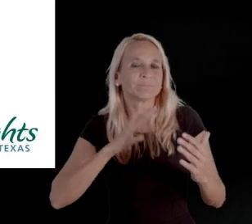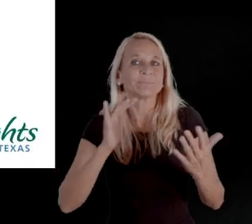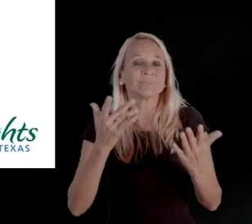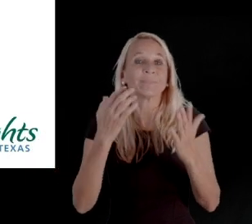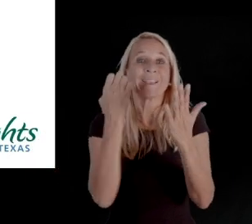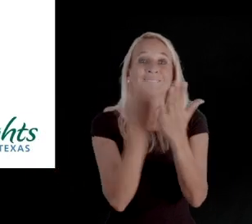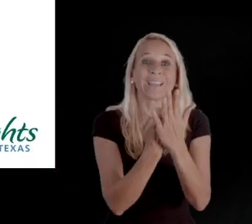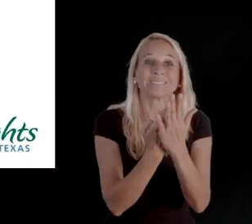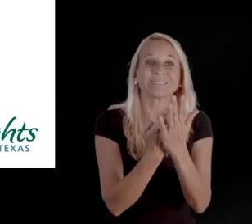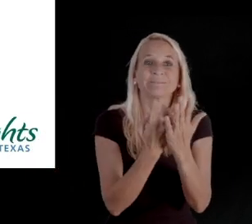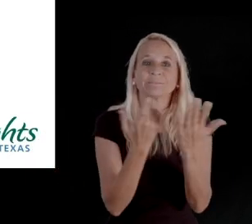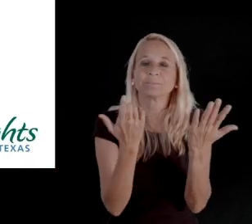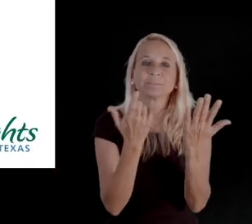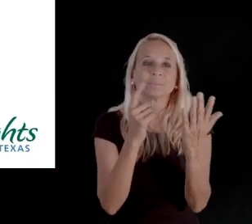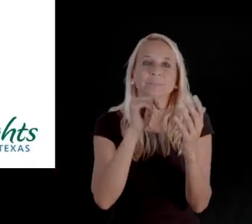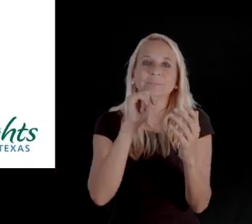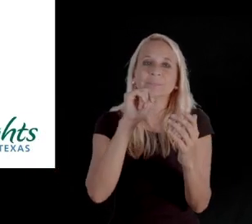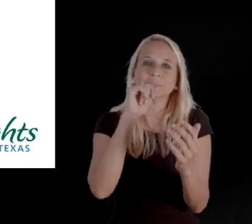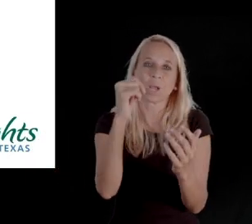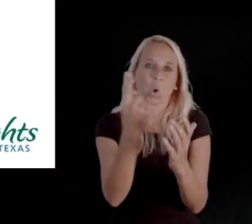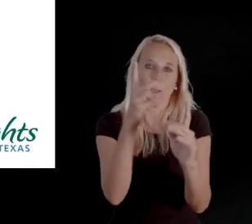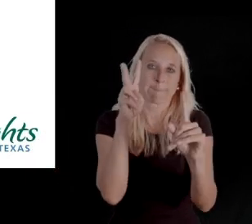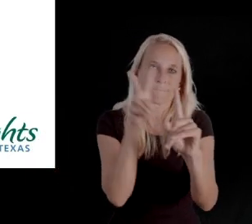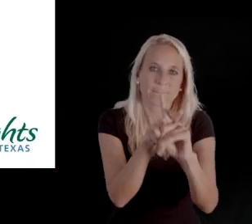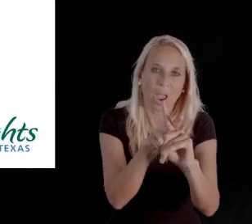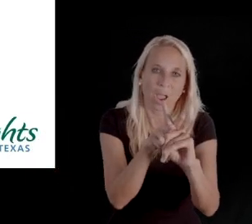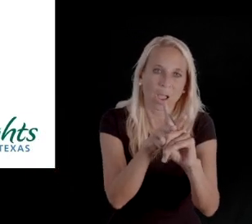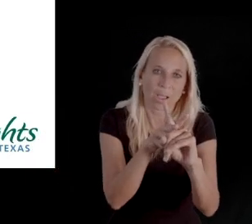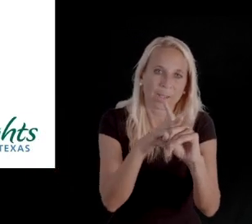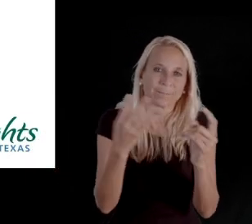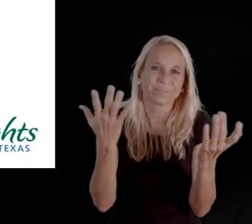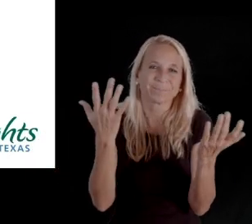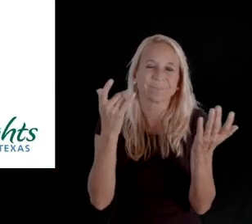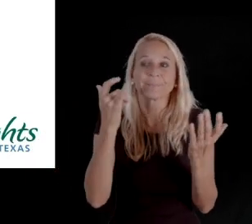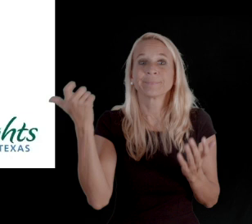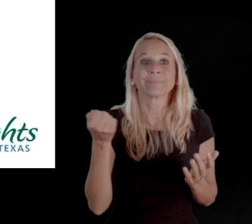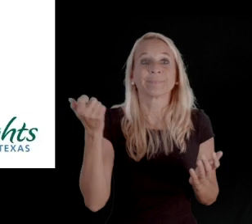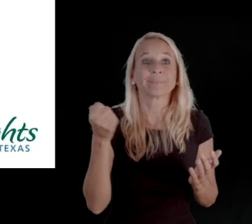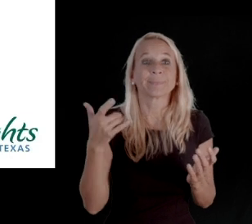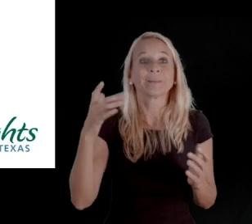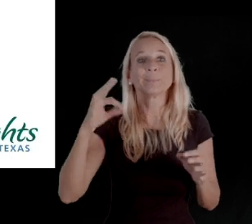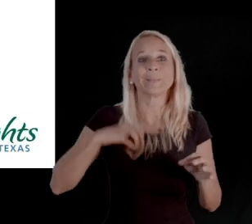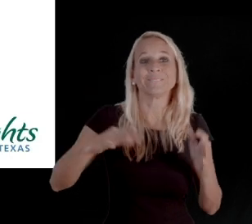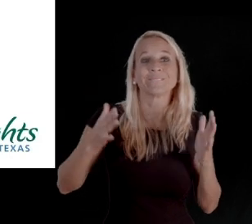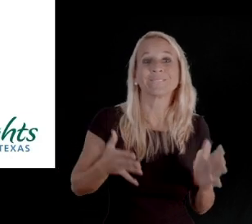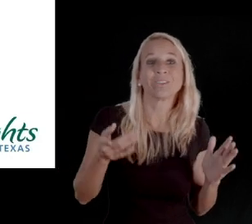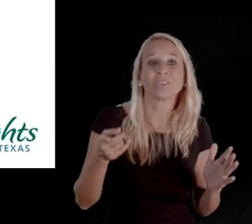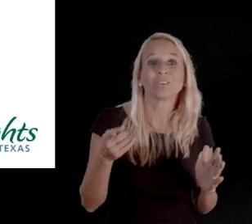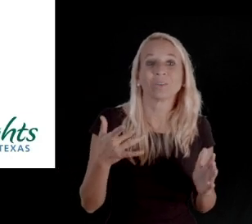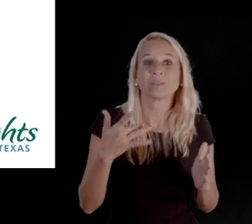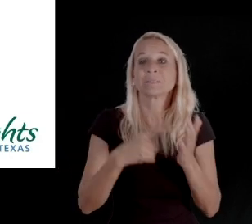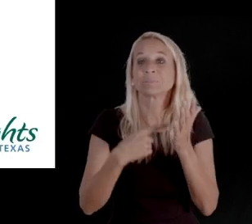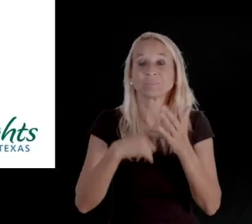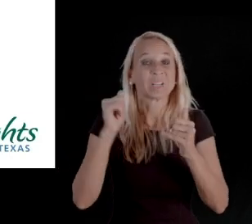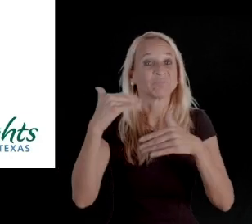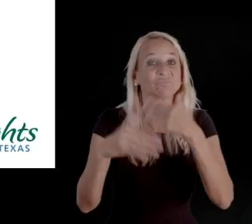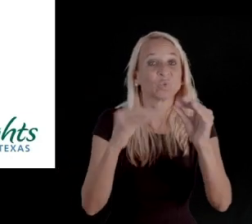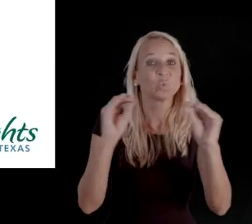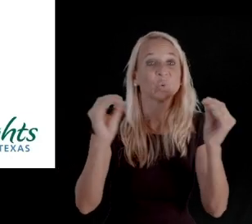So it is a way in which beneficiaries can navigate this process without needing advocacy,